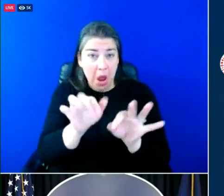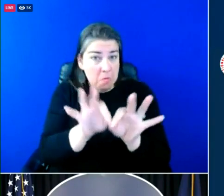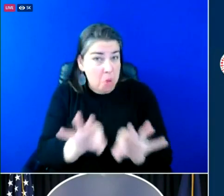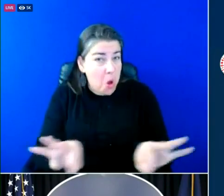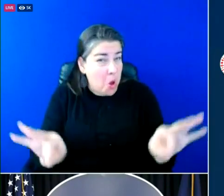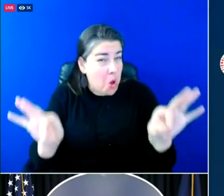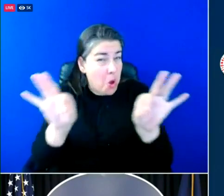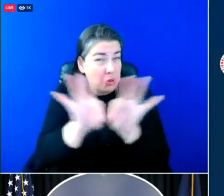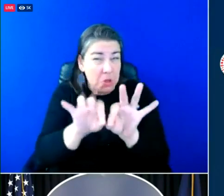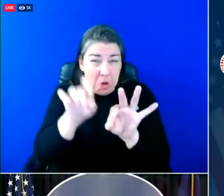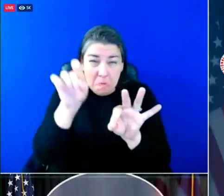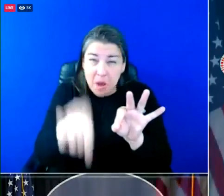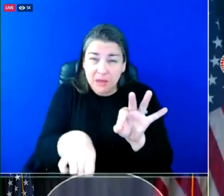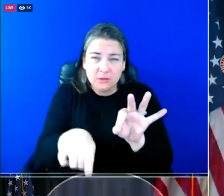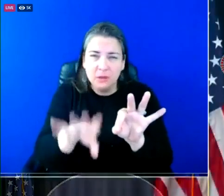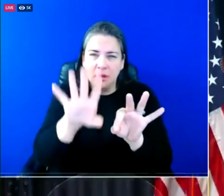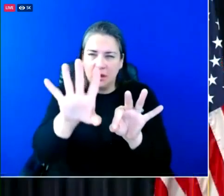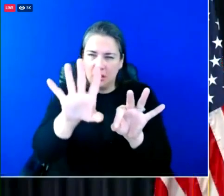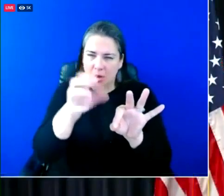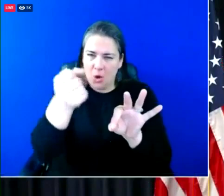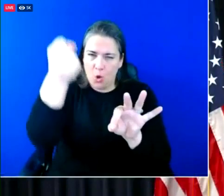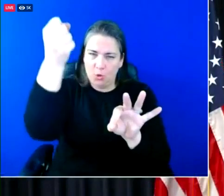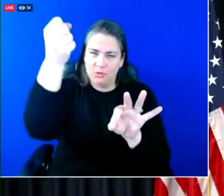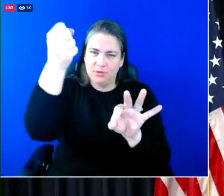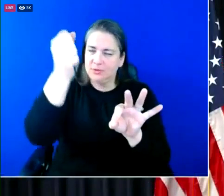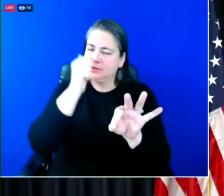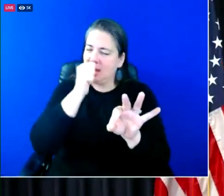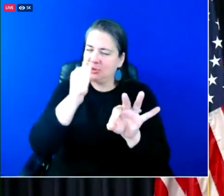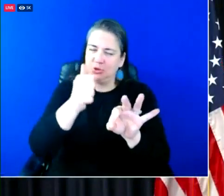driving conditions. Kentucky State Police in our Kentucky Transportation